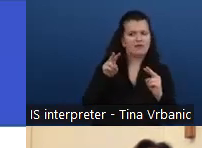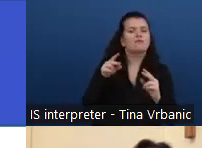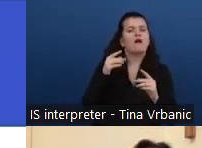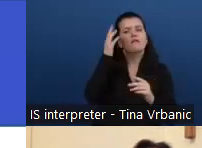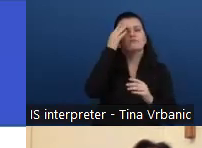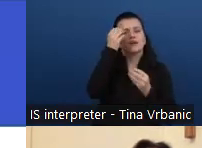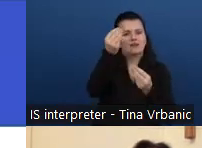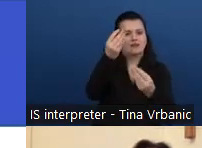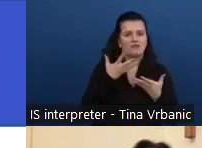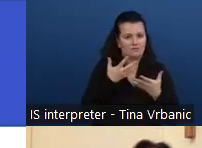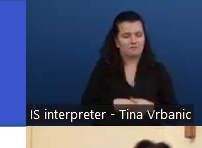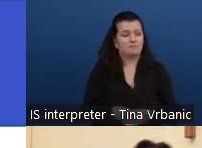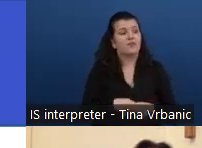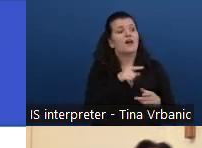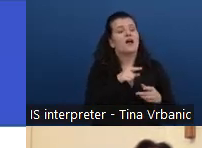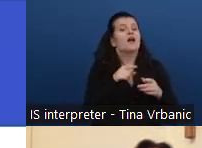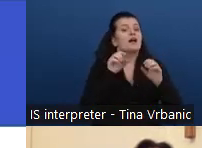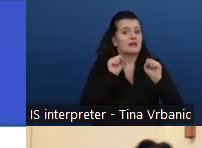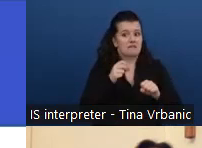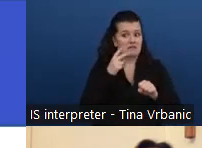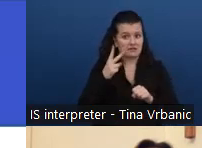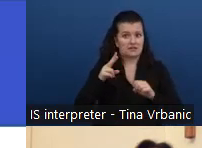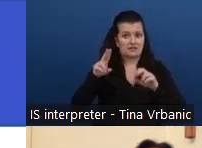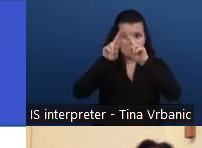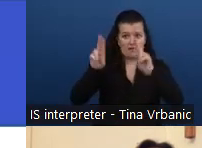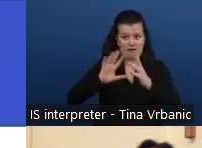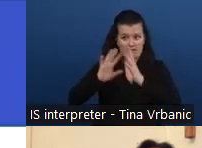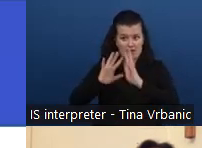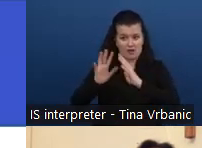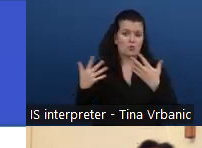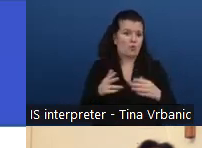This includes international and American Sign Language interpretation.